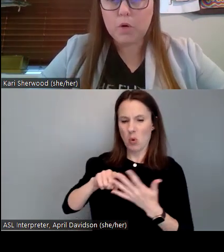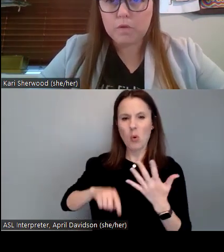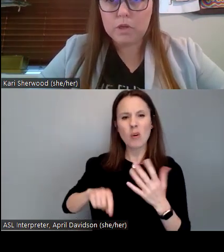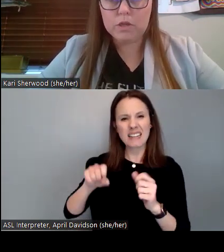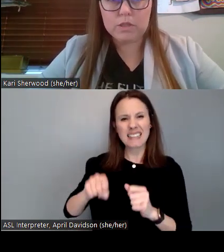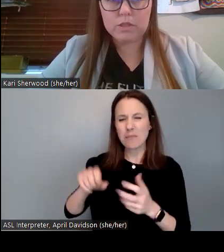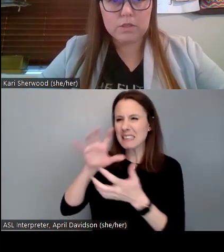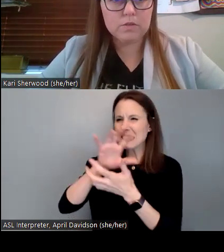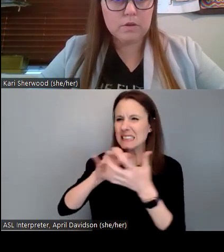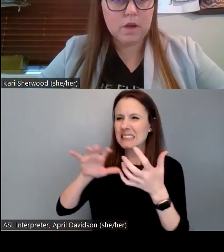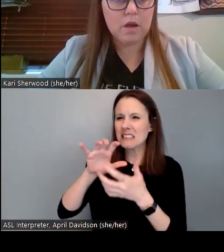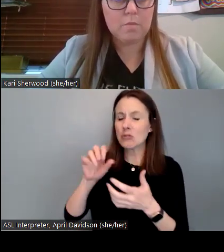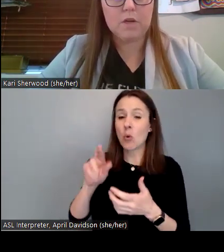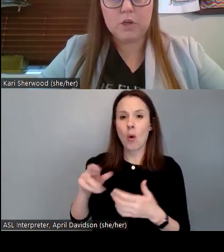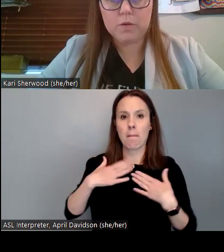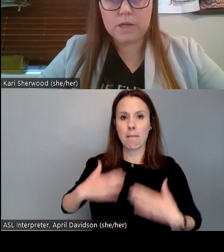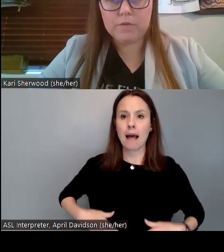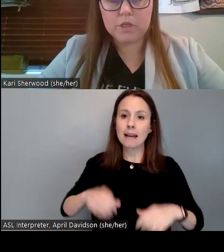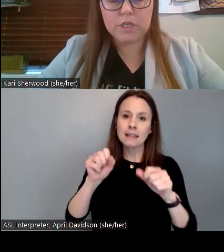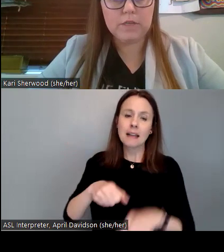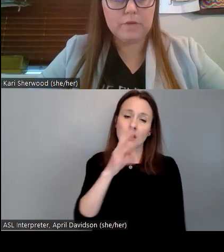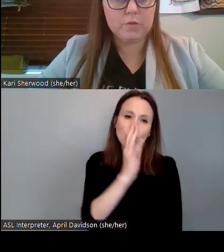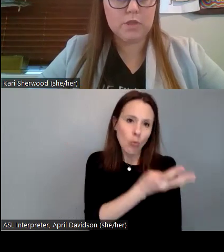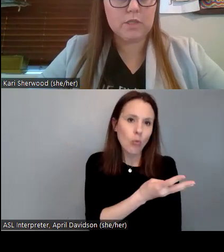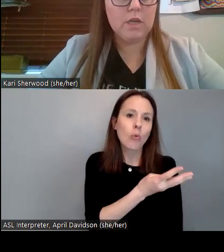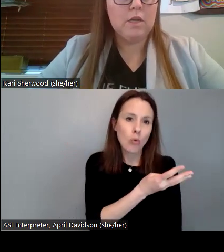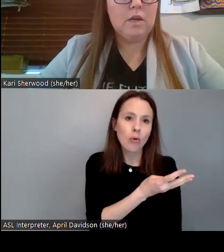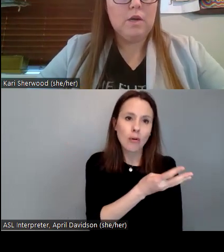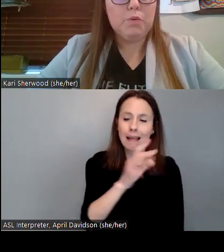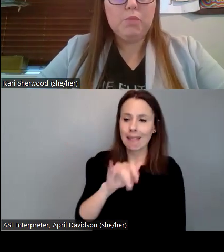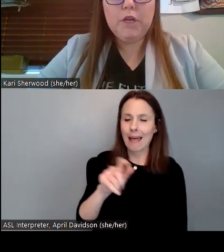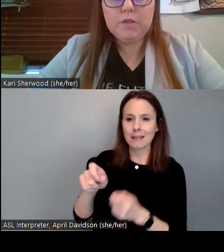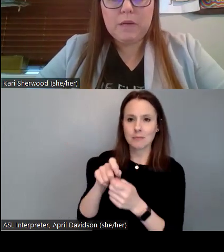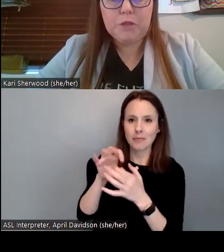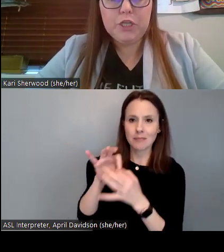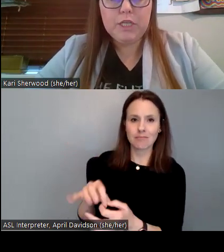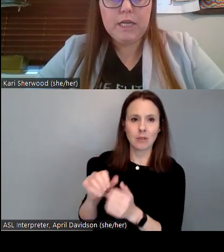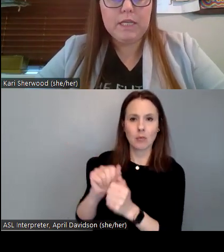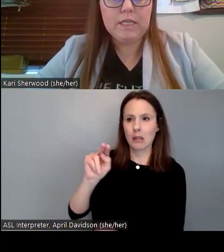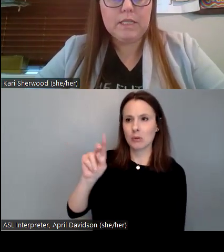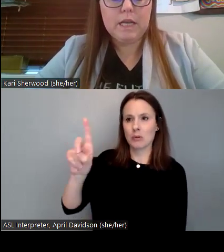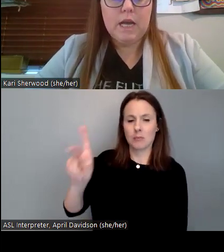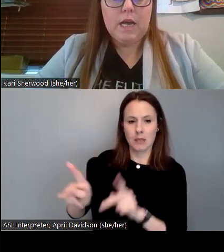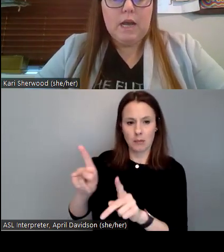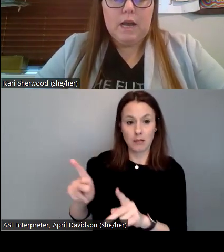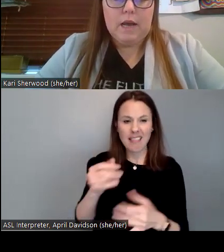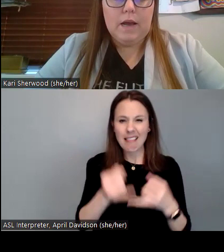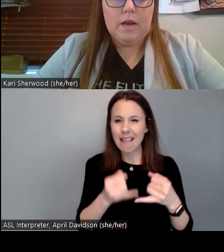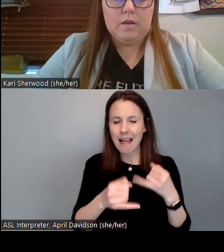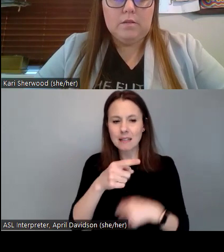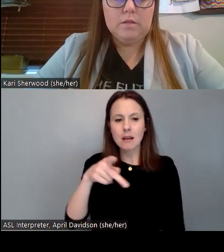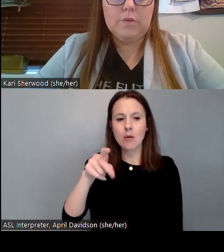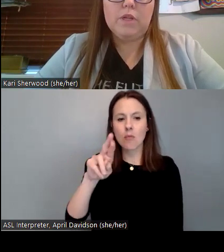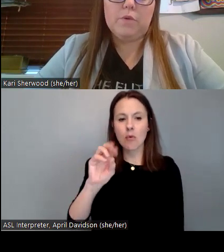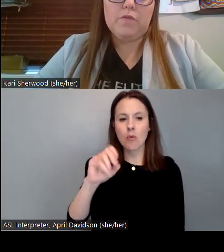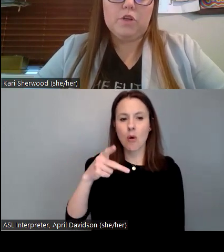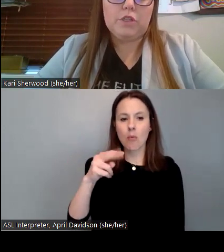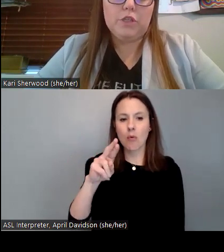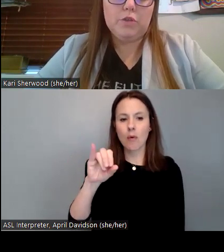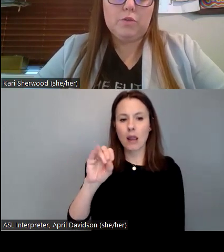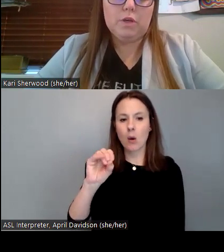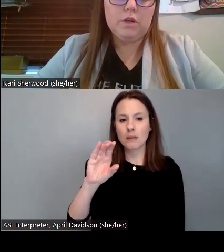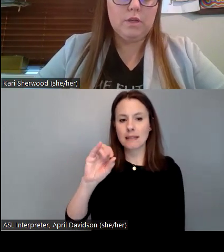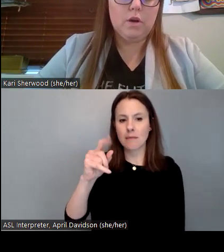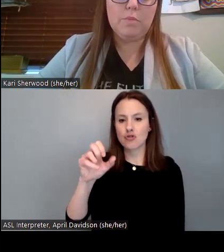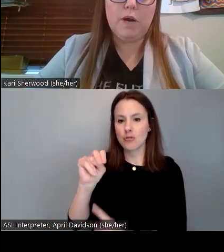overlooked among neurodivergent individuals. Proprioception is, it really refers to our